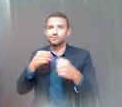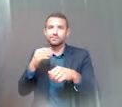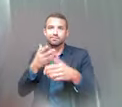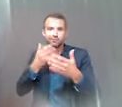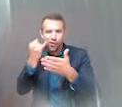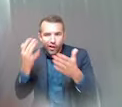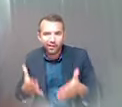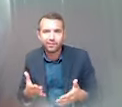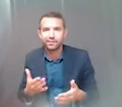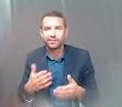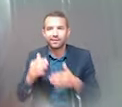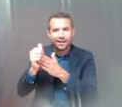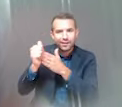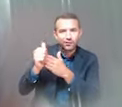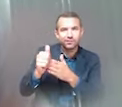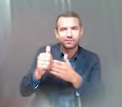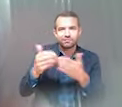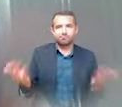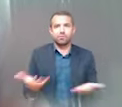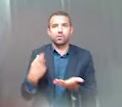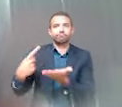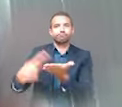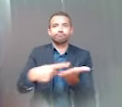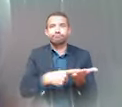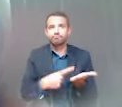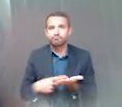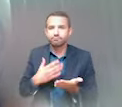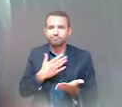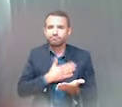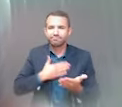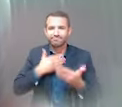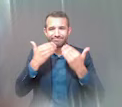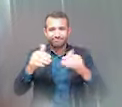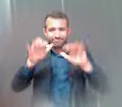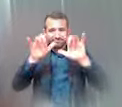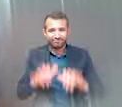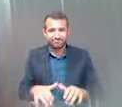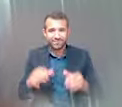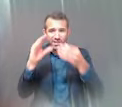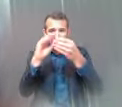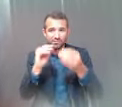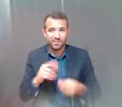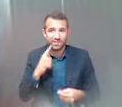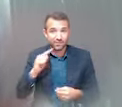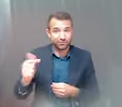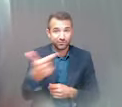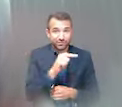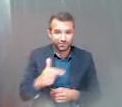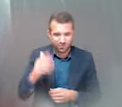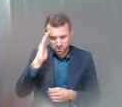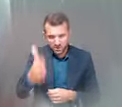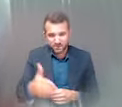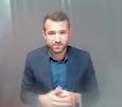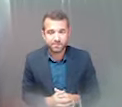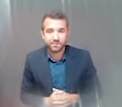so please participate and join in the conversation with us. And now it's my great pleasure to welcome today's guests.